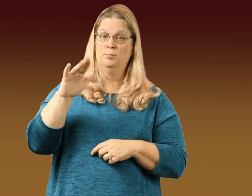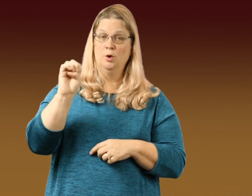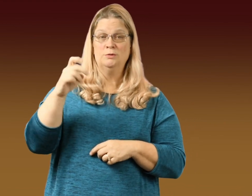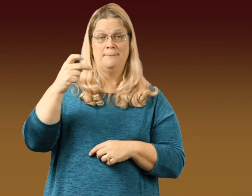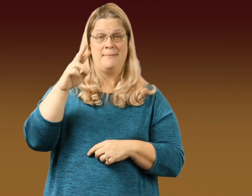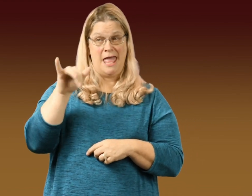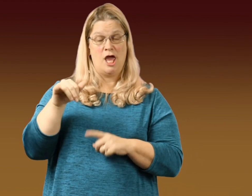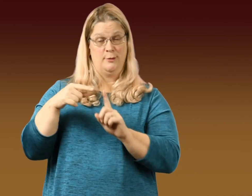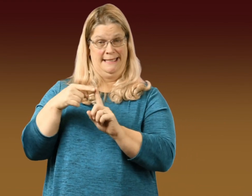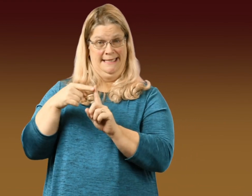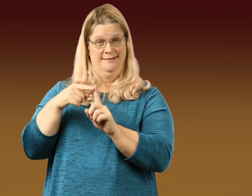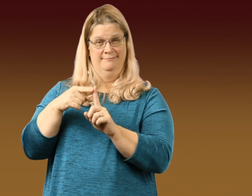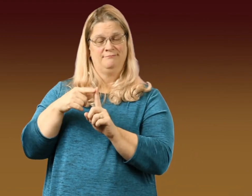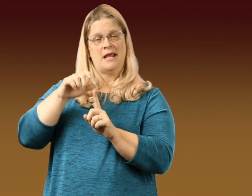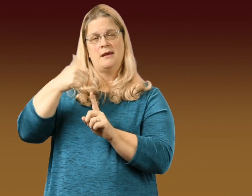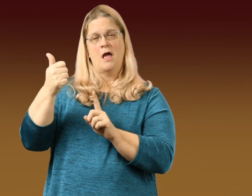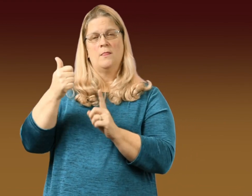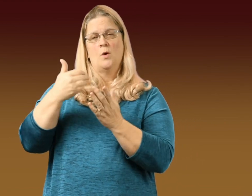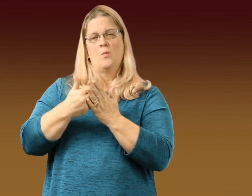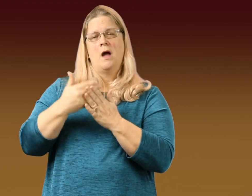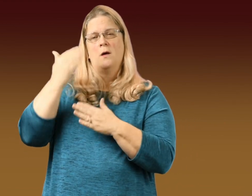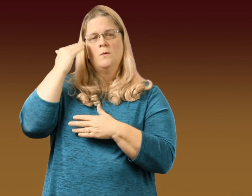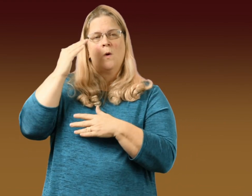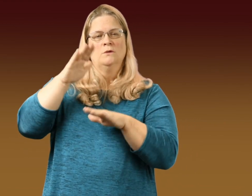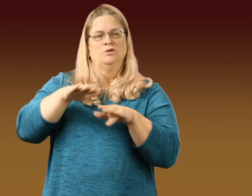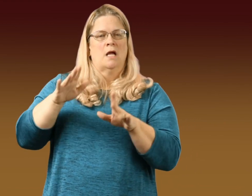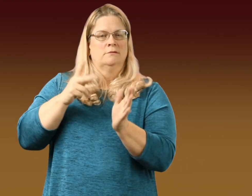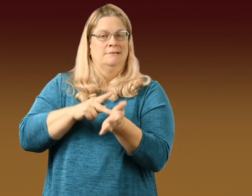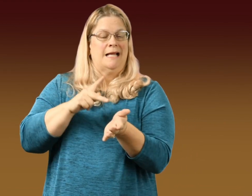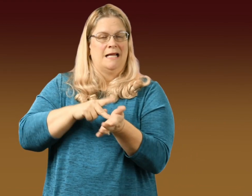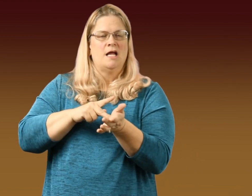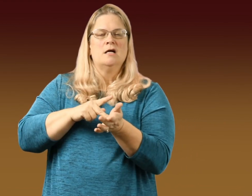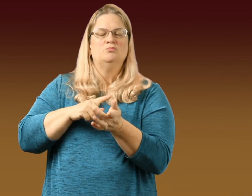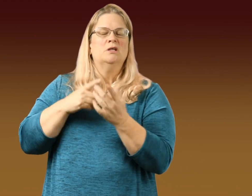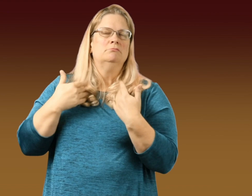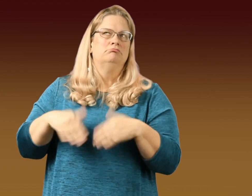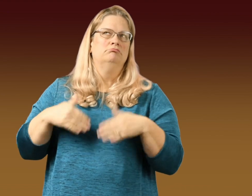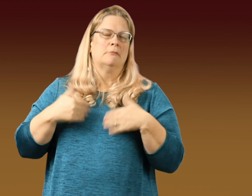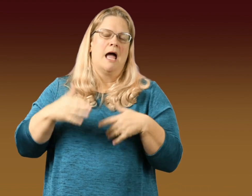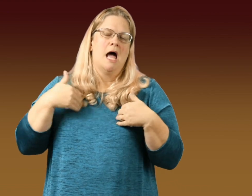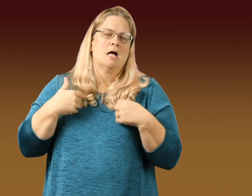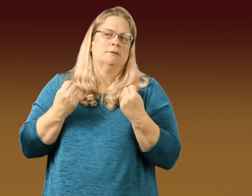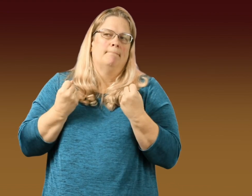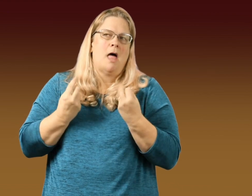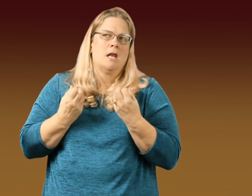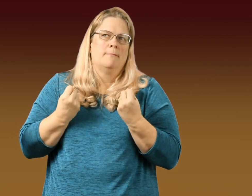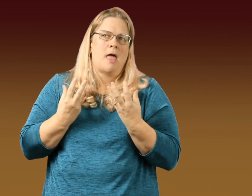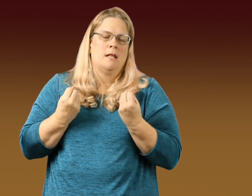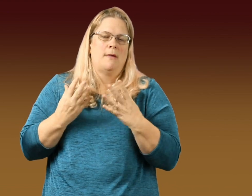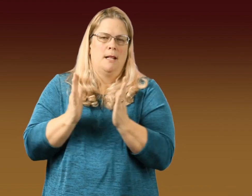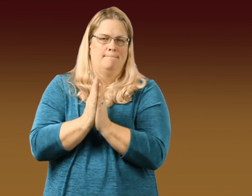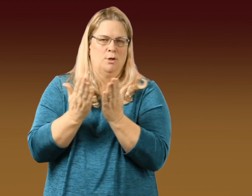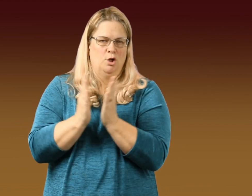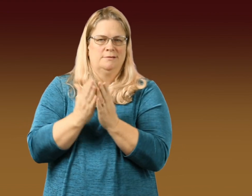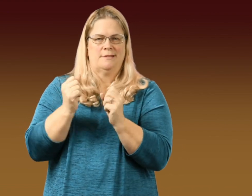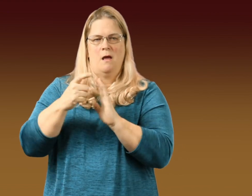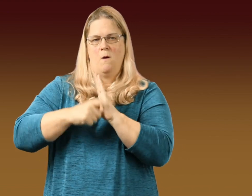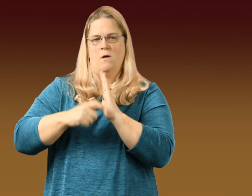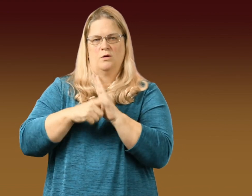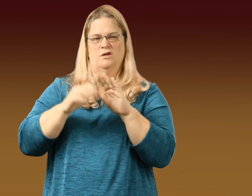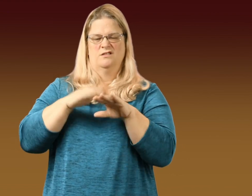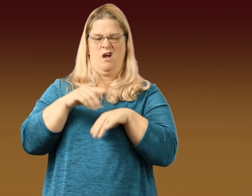Dr. Bruce Perry, another well-known child psychiatrist, has authored numerous books